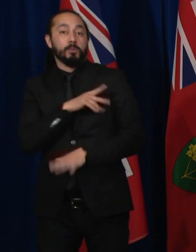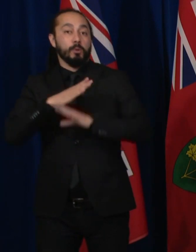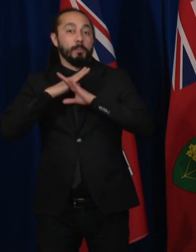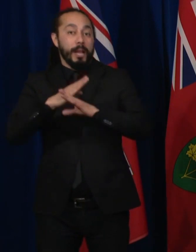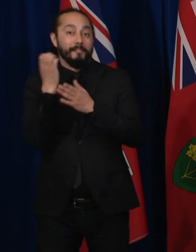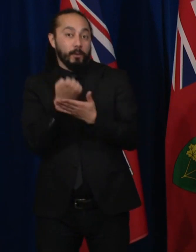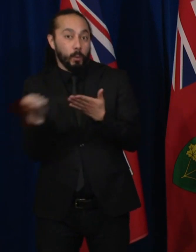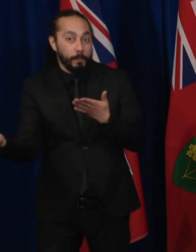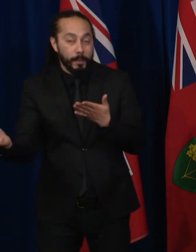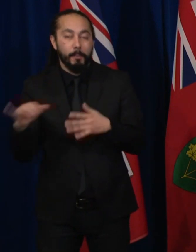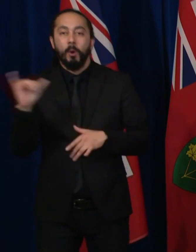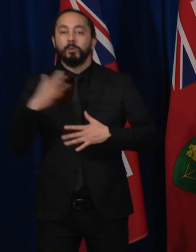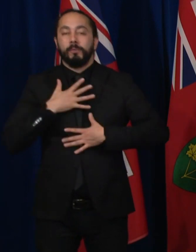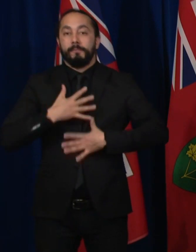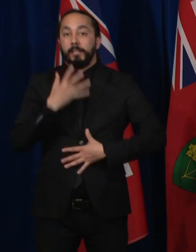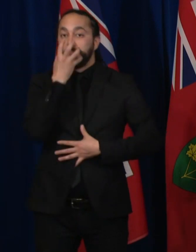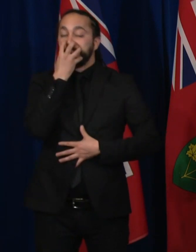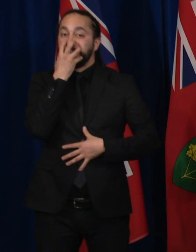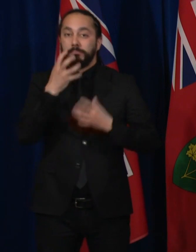should have access to a ventilator.